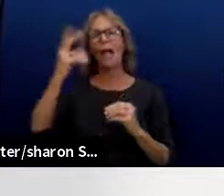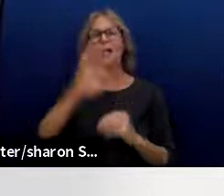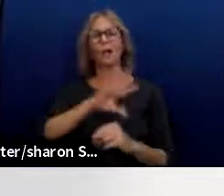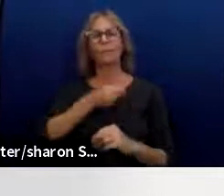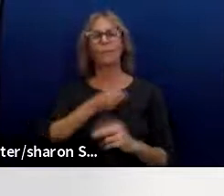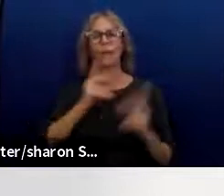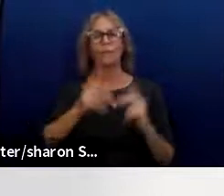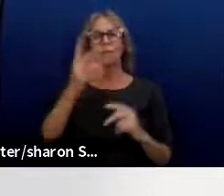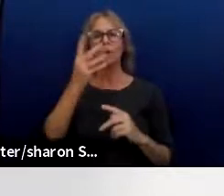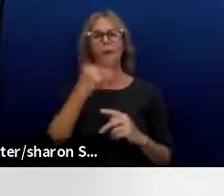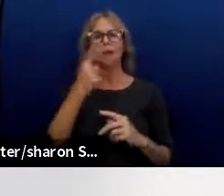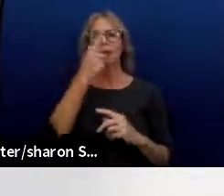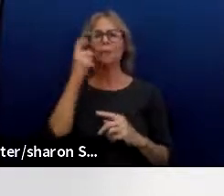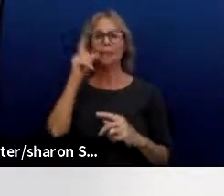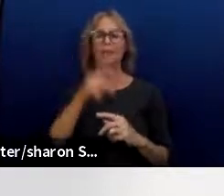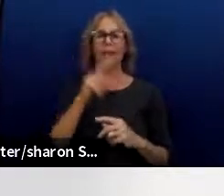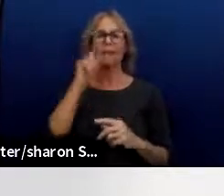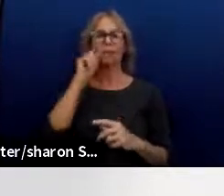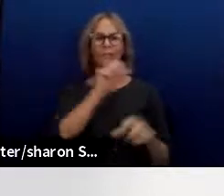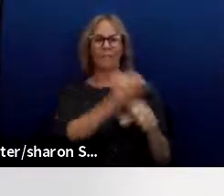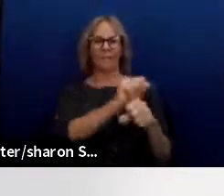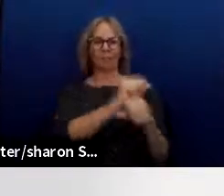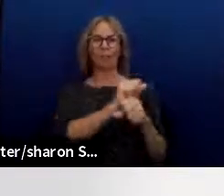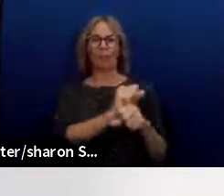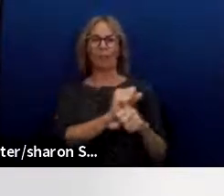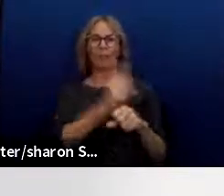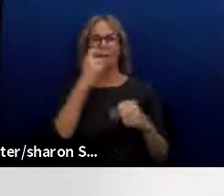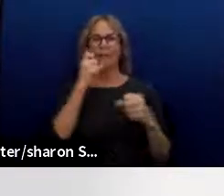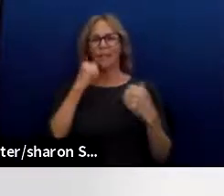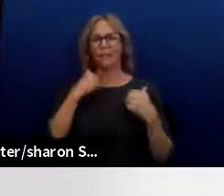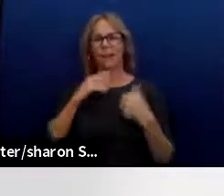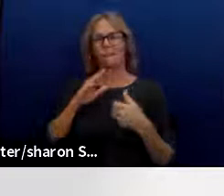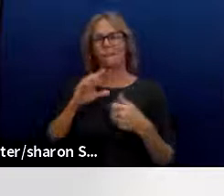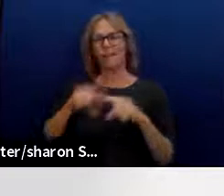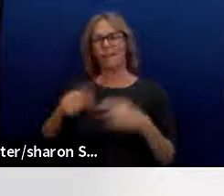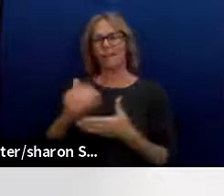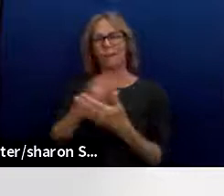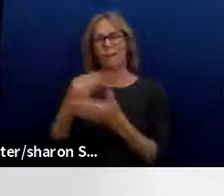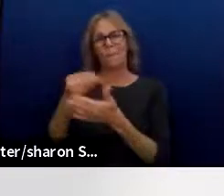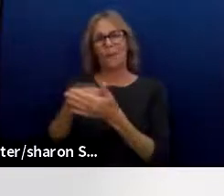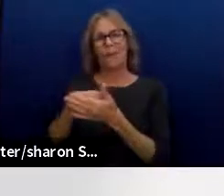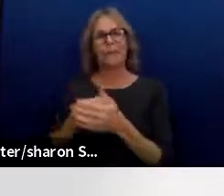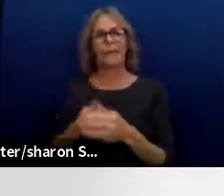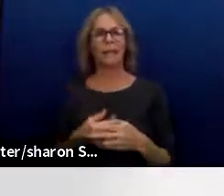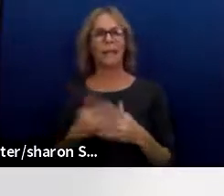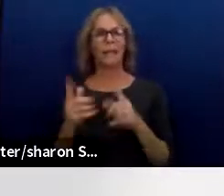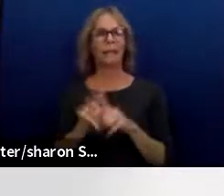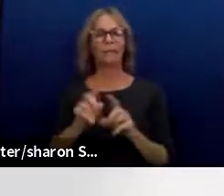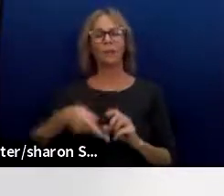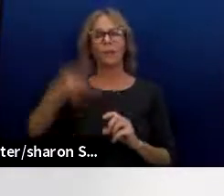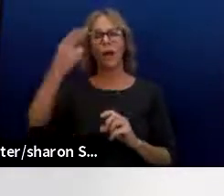income due to lack of other employment opportunities that are not discriminating. It's also much higher among trans people who